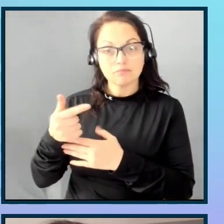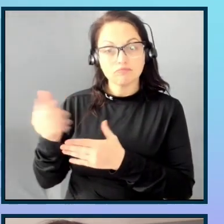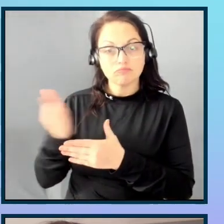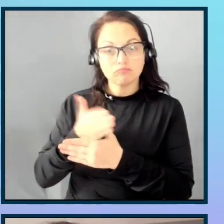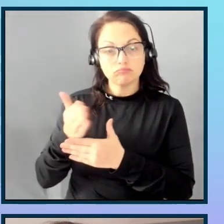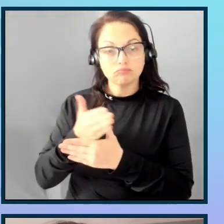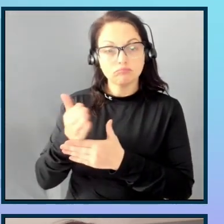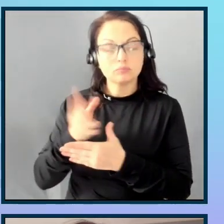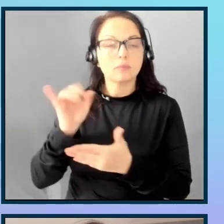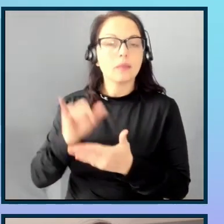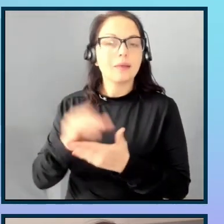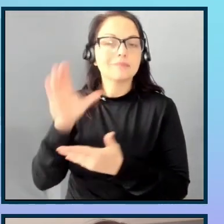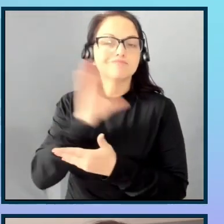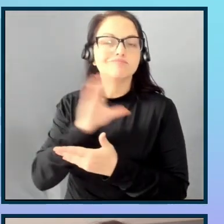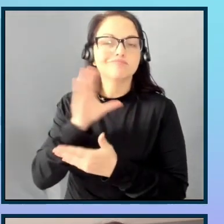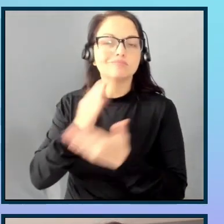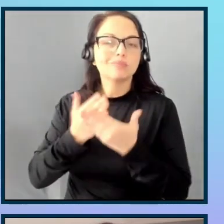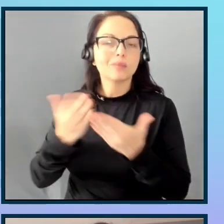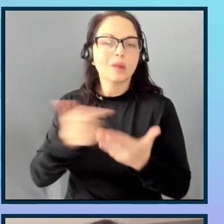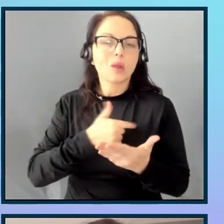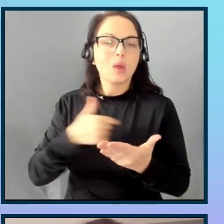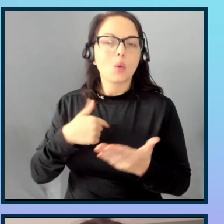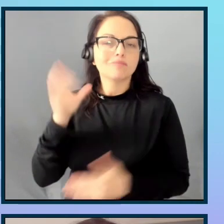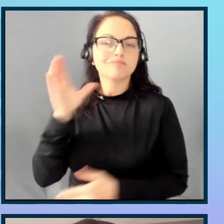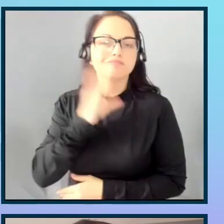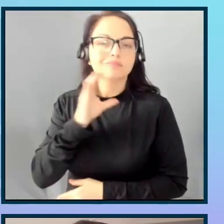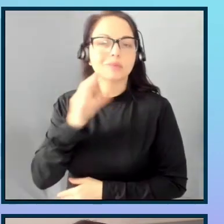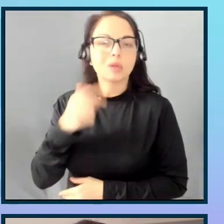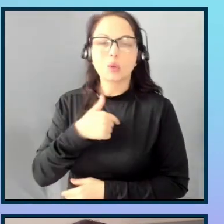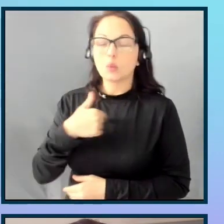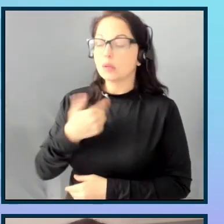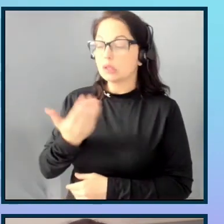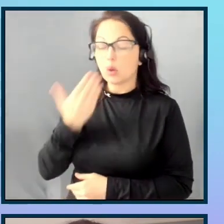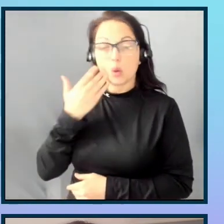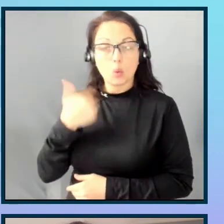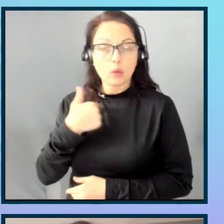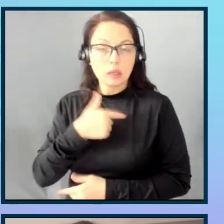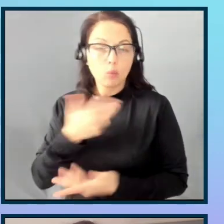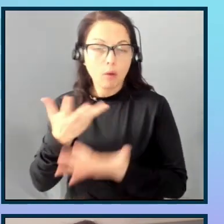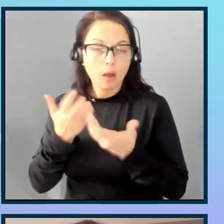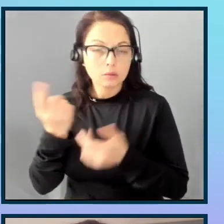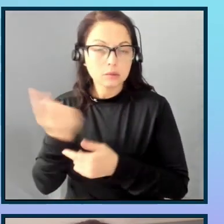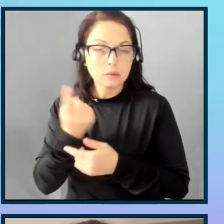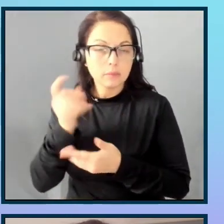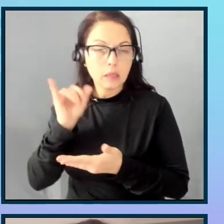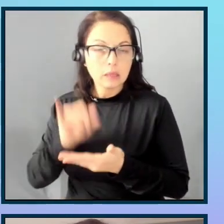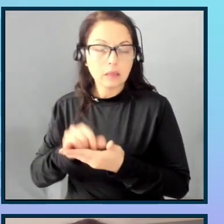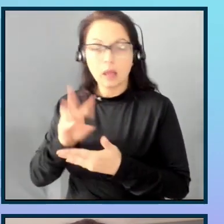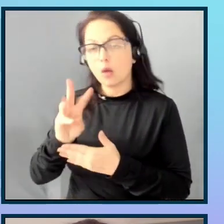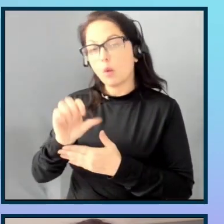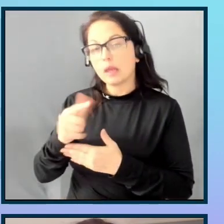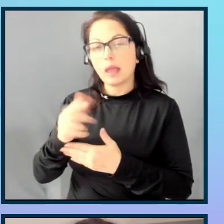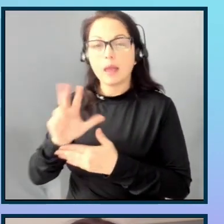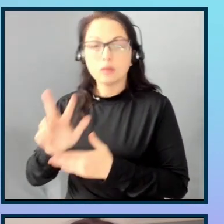that we're looking at. We know we want something like this in WCAG 3, whether or not it'll be a rating or some other mechanism